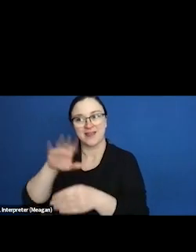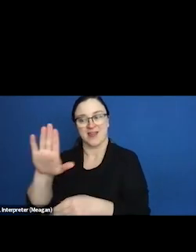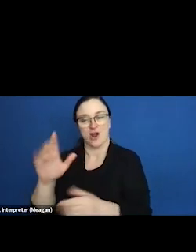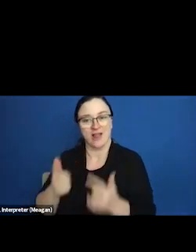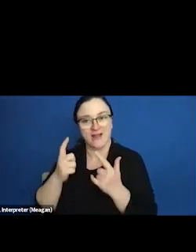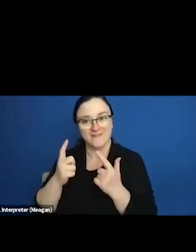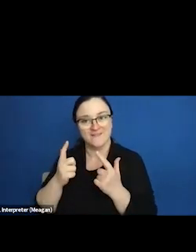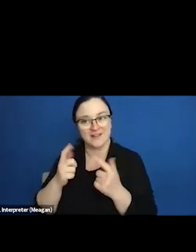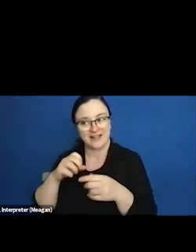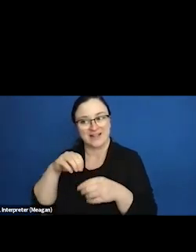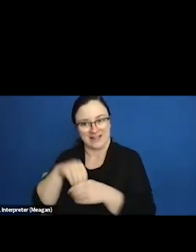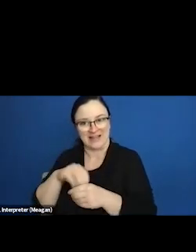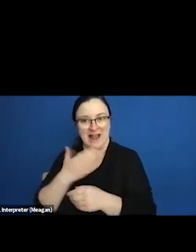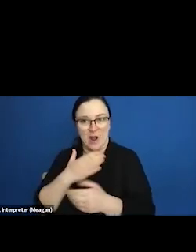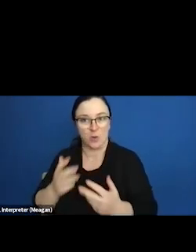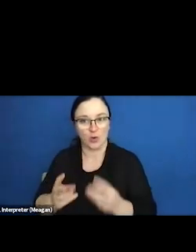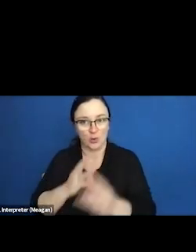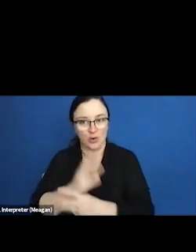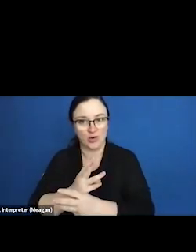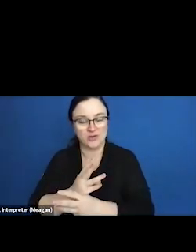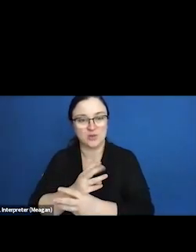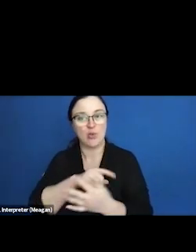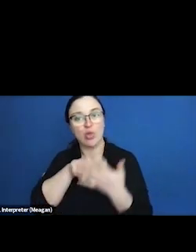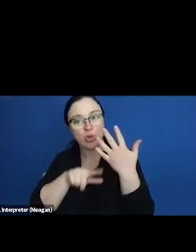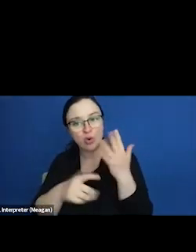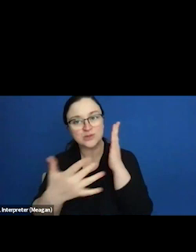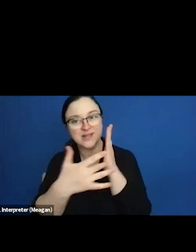then those techniques and acronyms